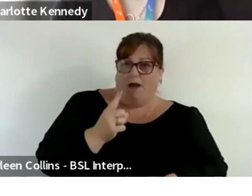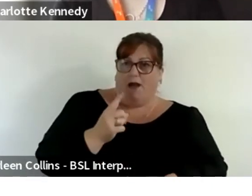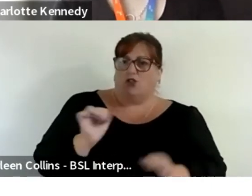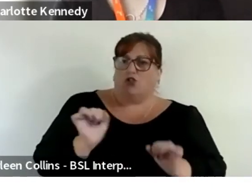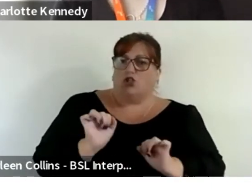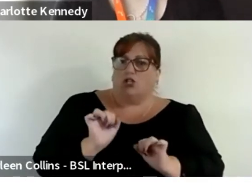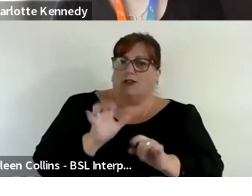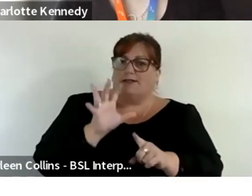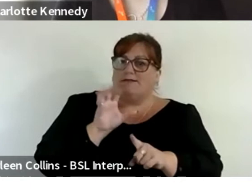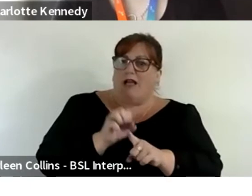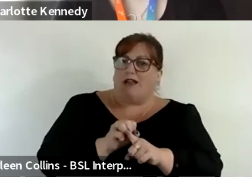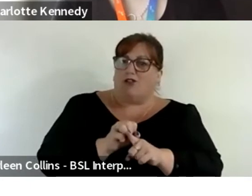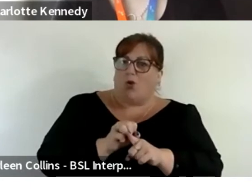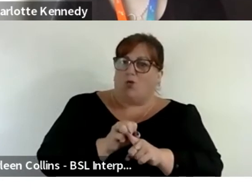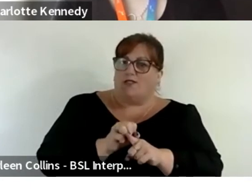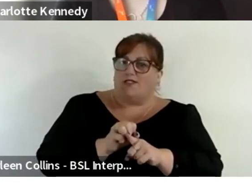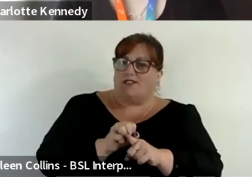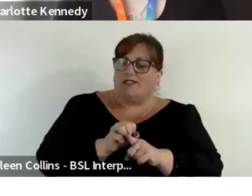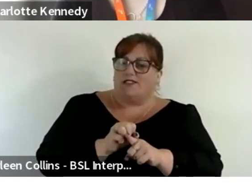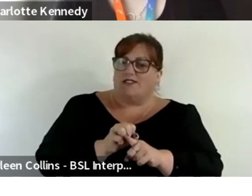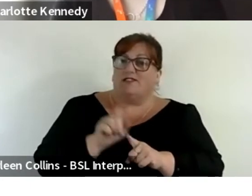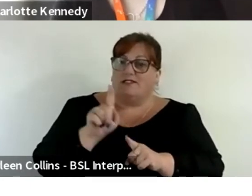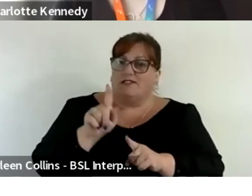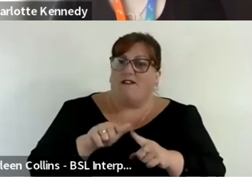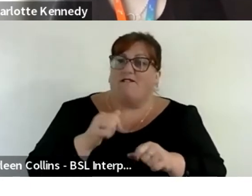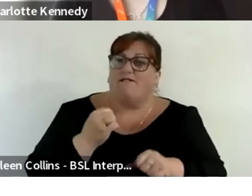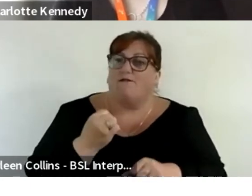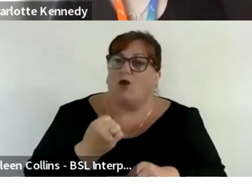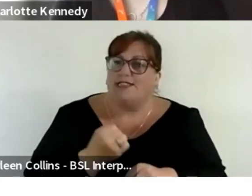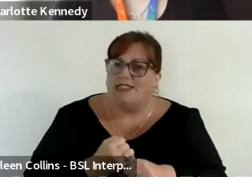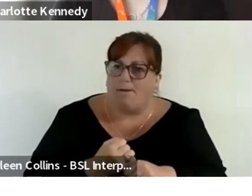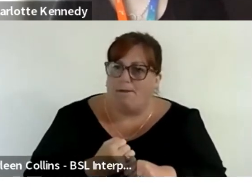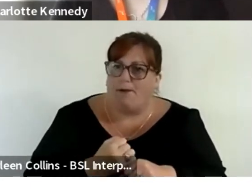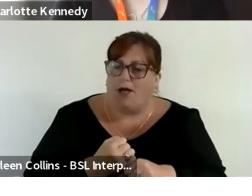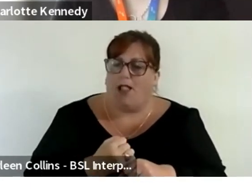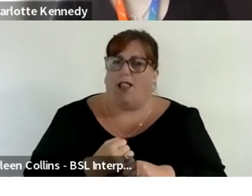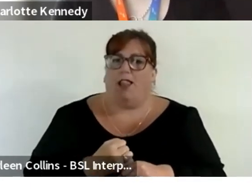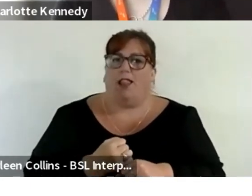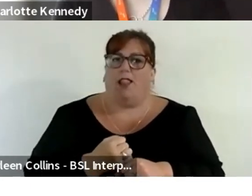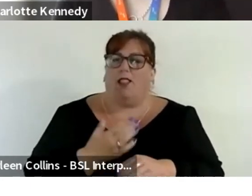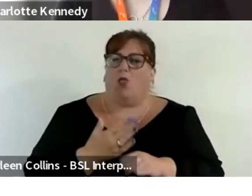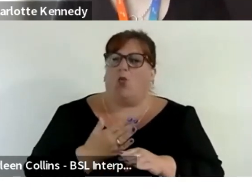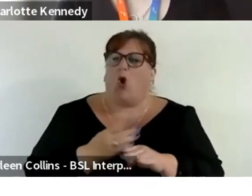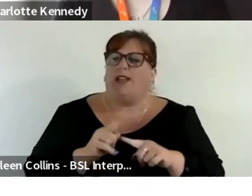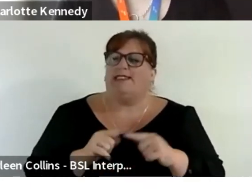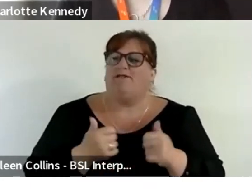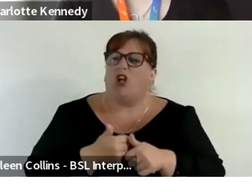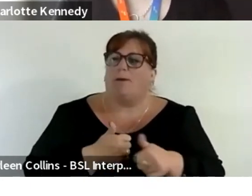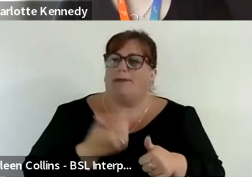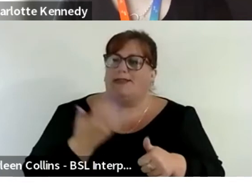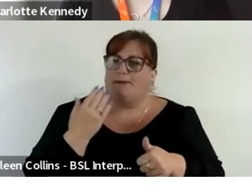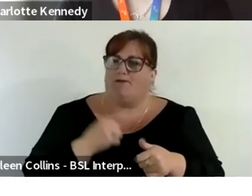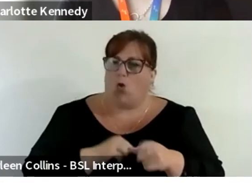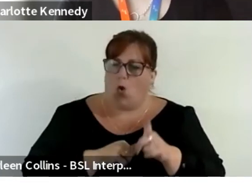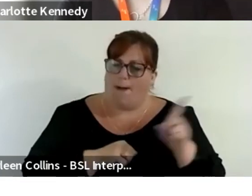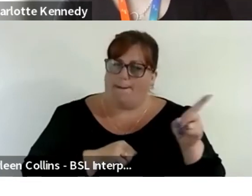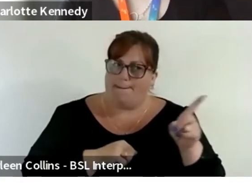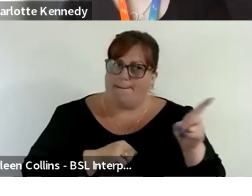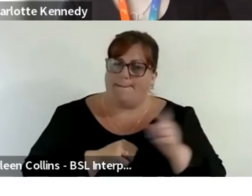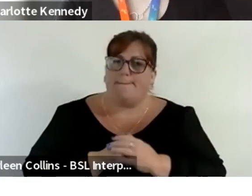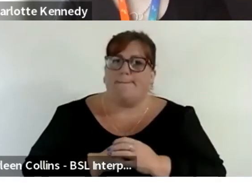For example, a firm I worked at previously I was asked to do a